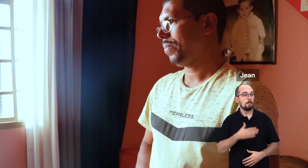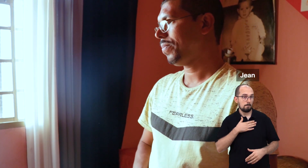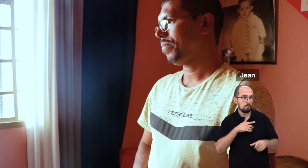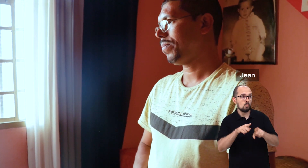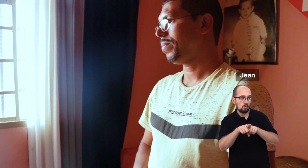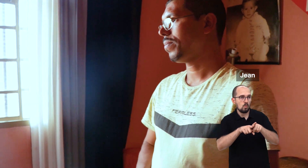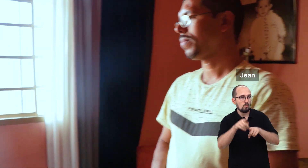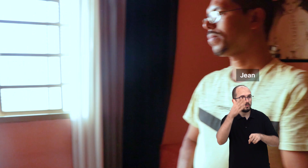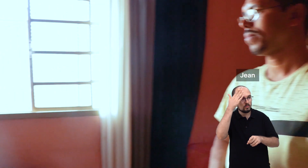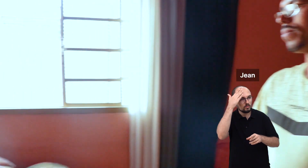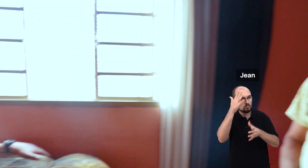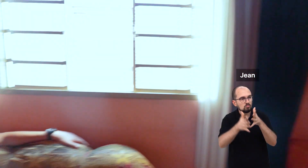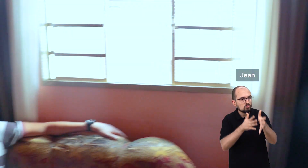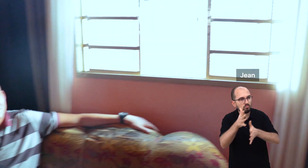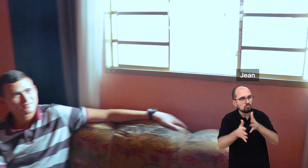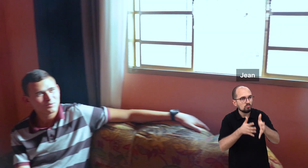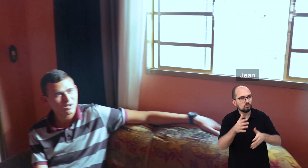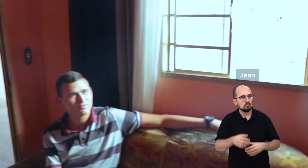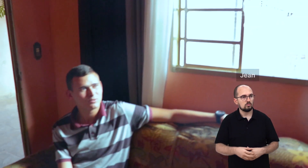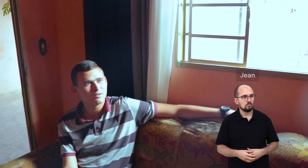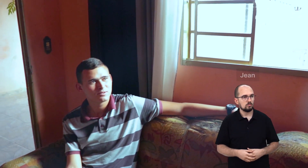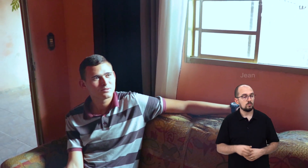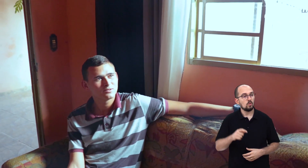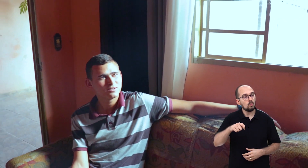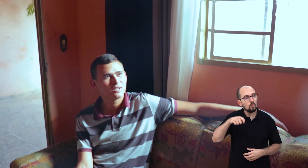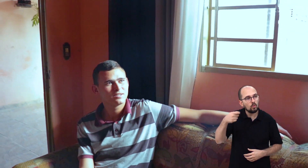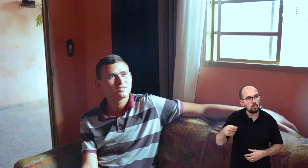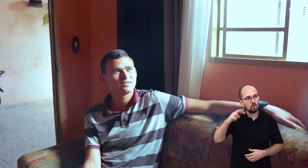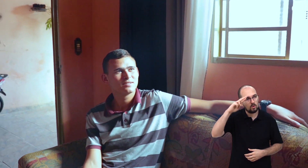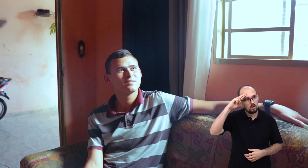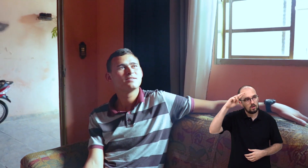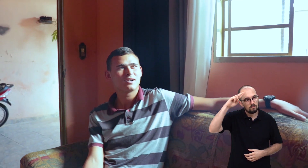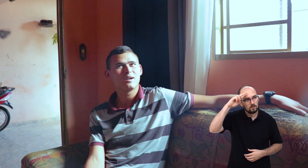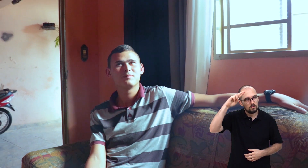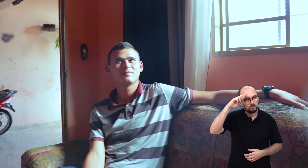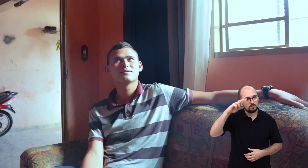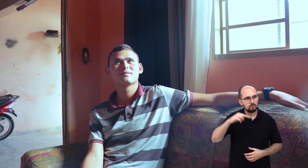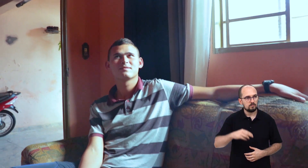[JEAN] My brother Rafa can do this. [LUIS MATEUS] So Rafa already knows how to do it, then?! [JEAN] He does.